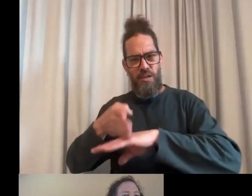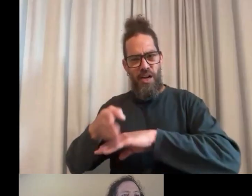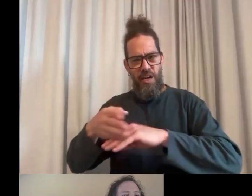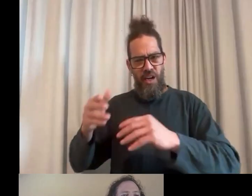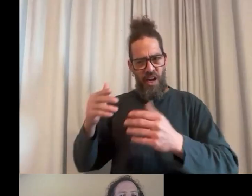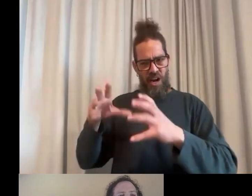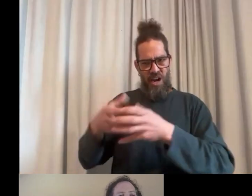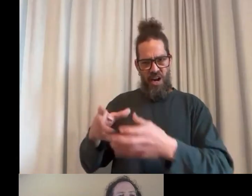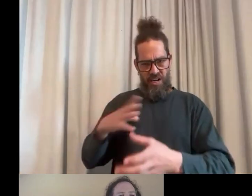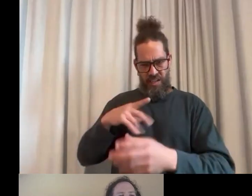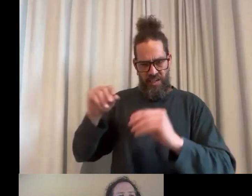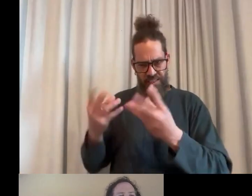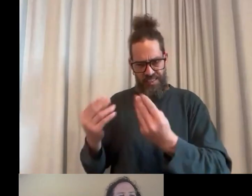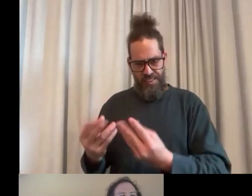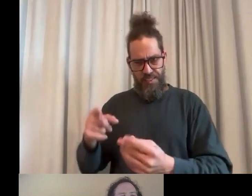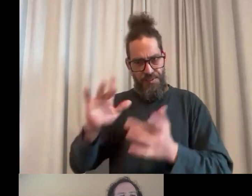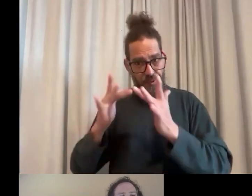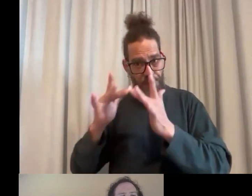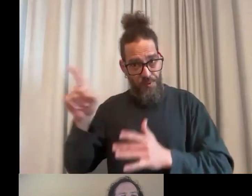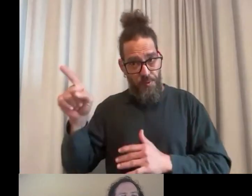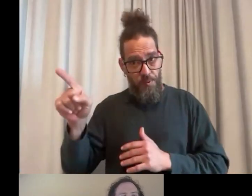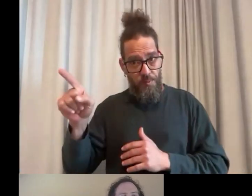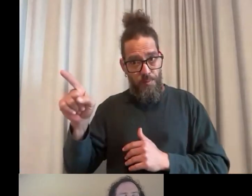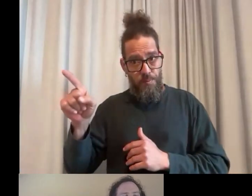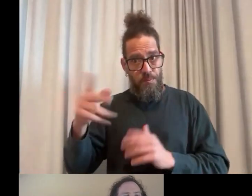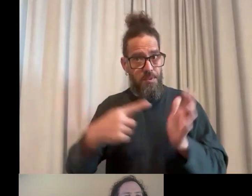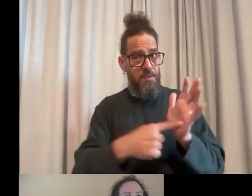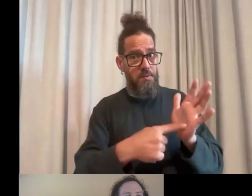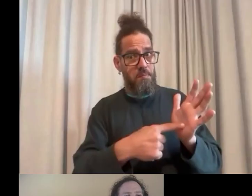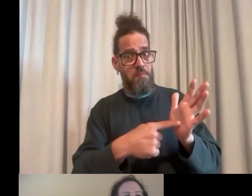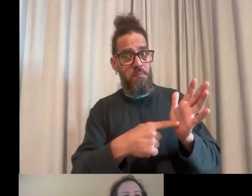for accessibility statements and visibility of accessibility statements in the web?